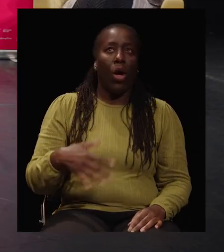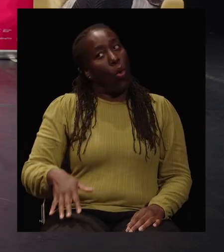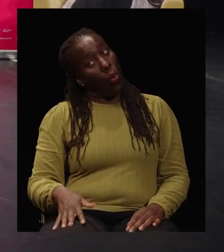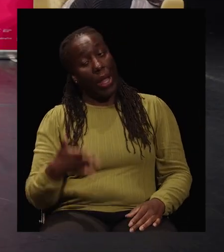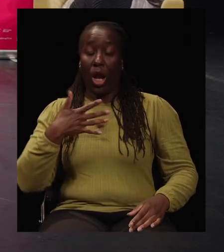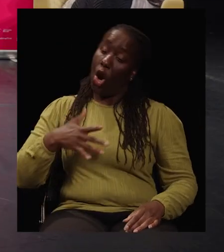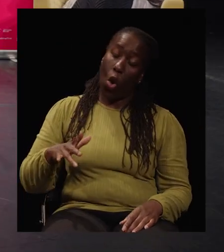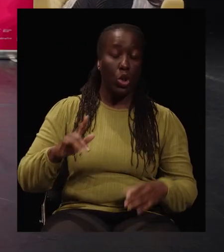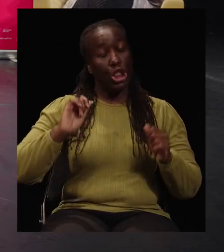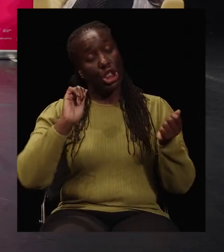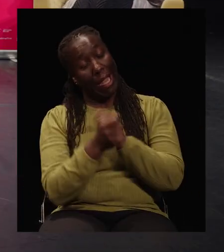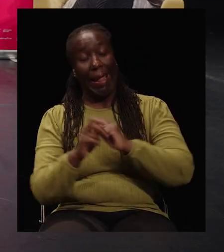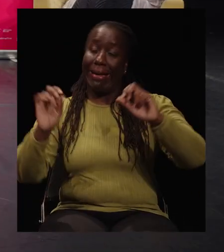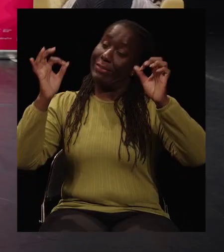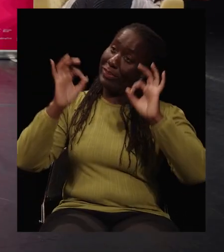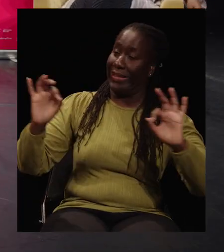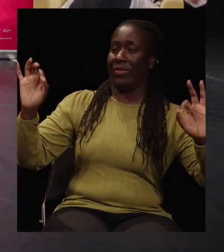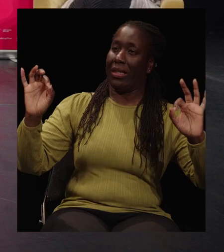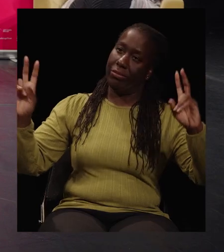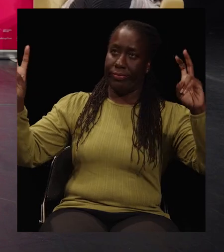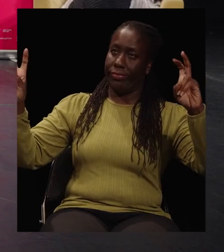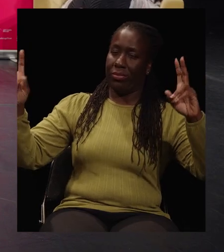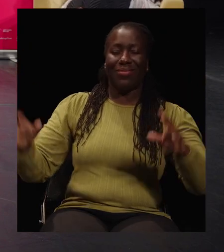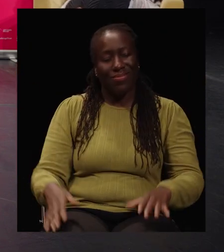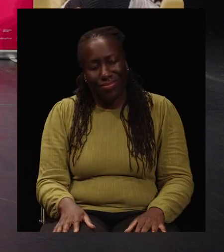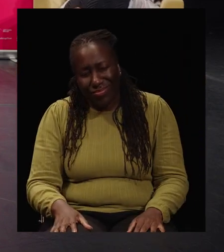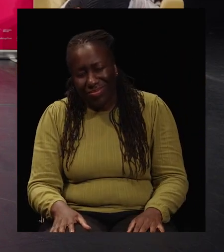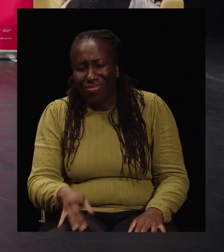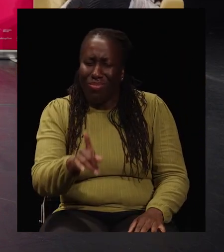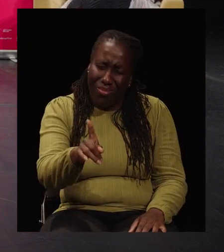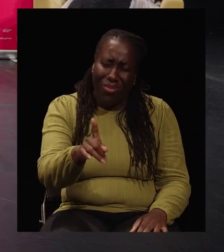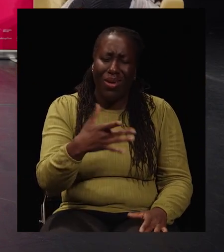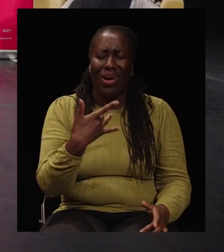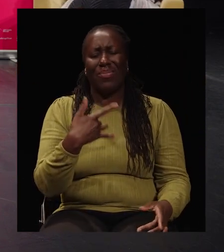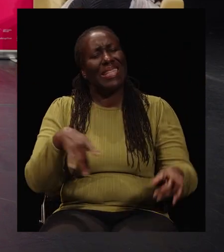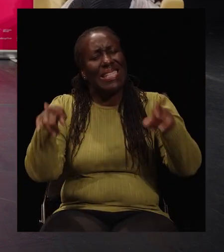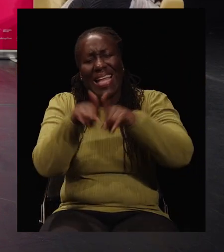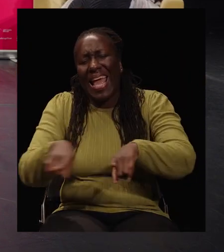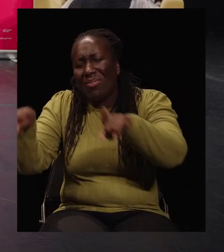Is that peacefully in bracket? Yeah, very peacefully. But like they mistake structural advantage for meritocracy.